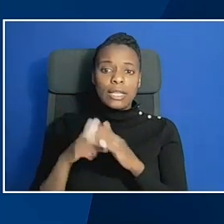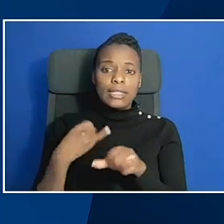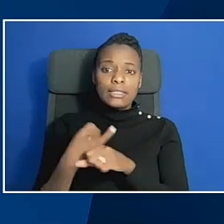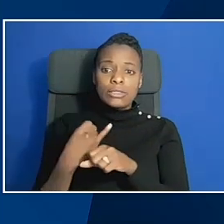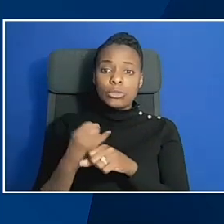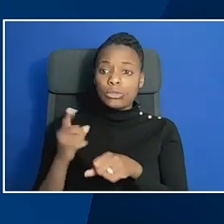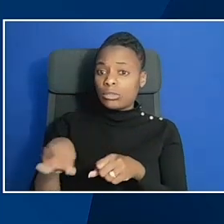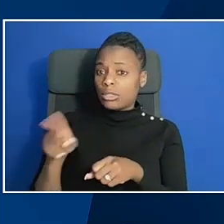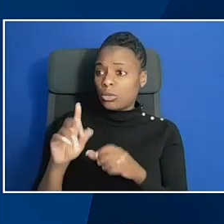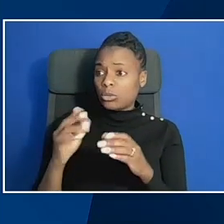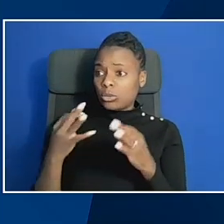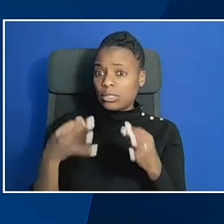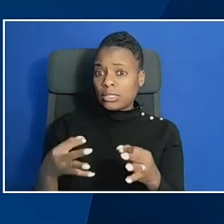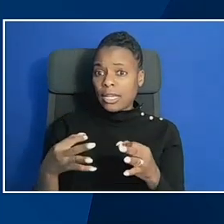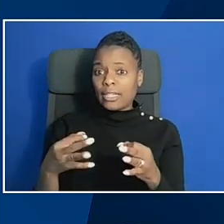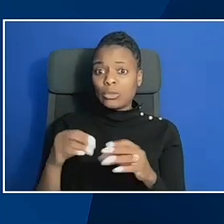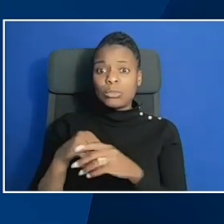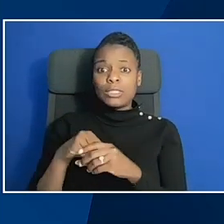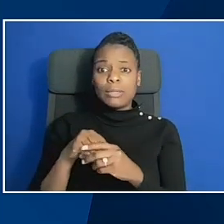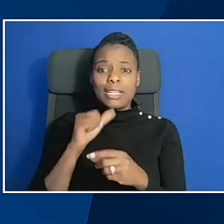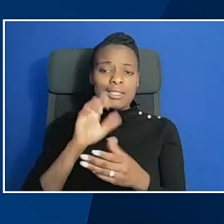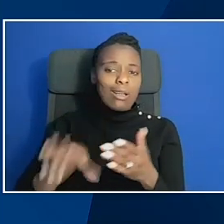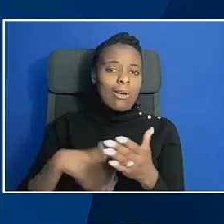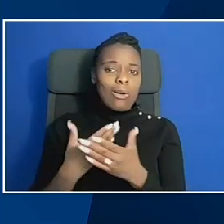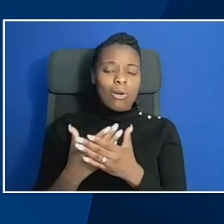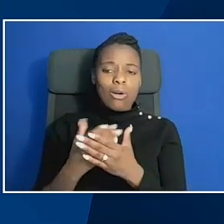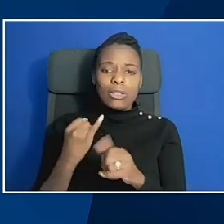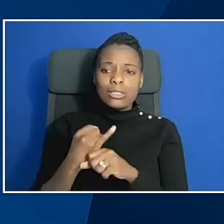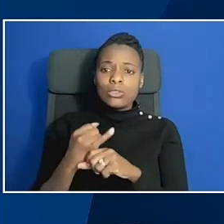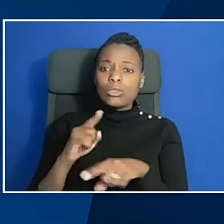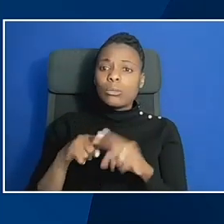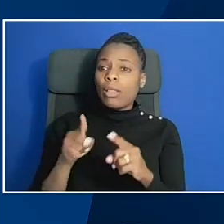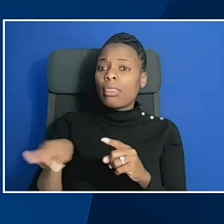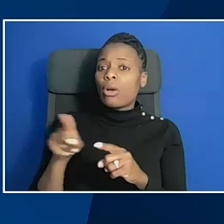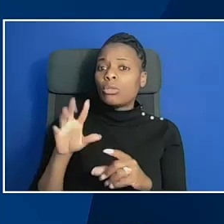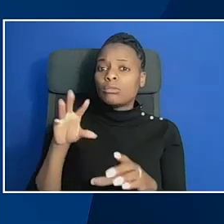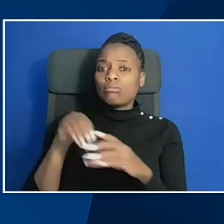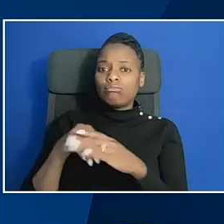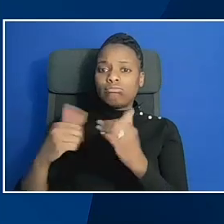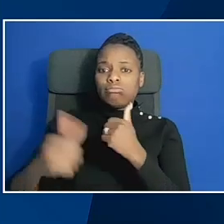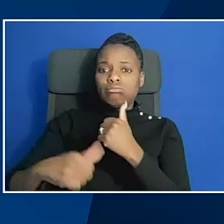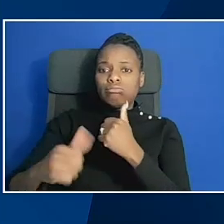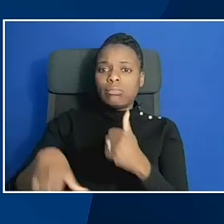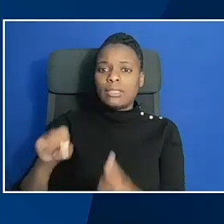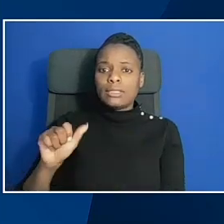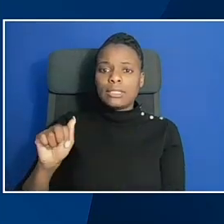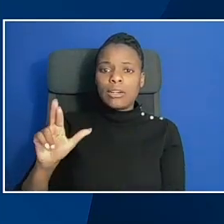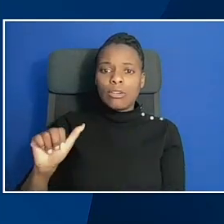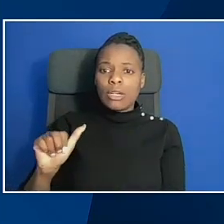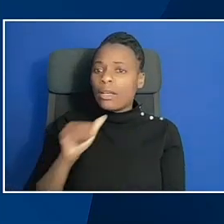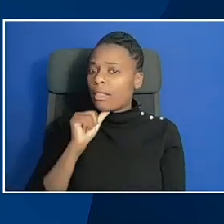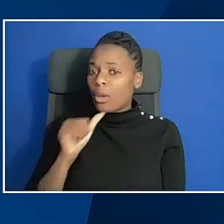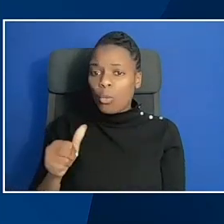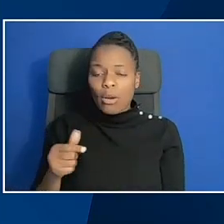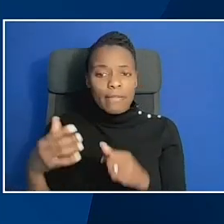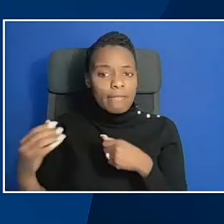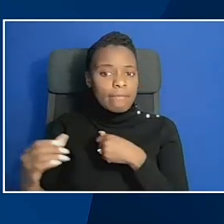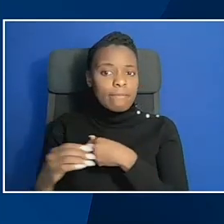not all their institutions, it's those participating in SARA chose to willingly. They weren't forced. If they decided this isn't good for us